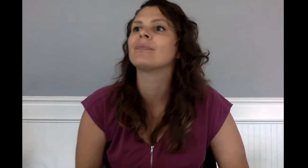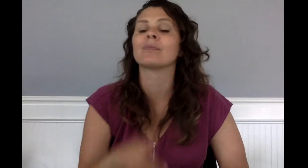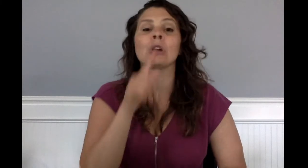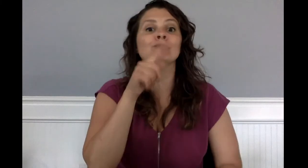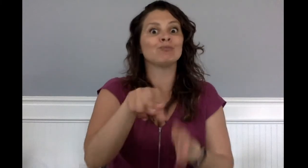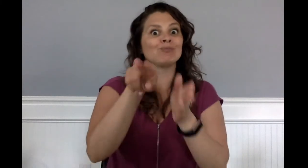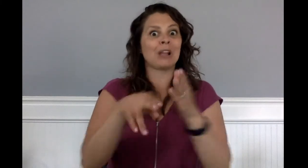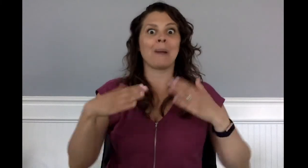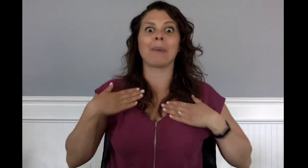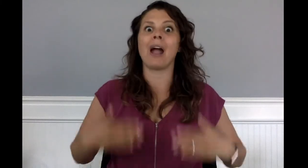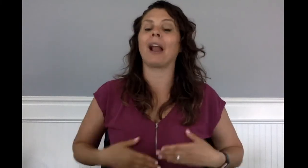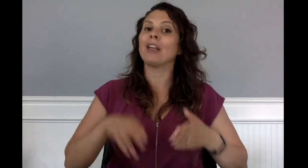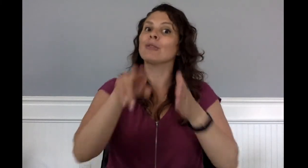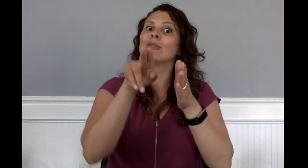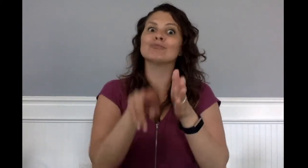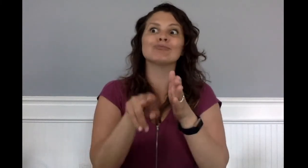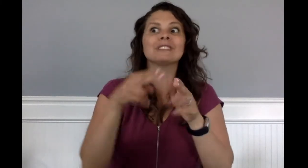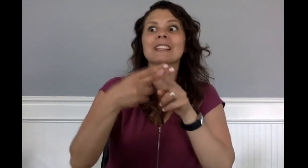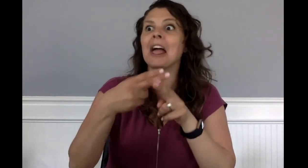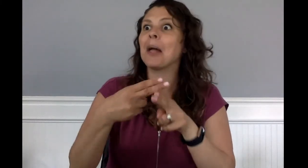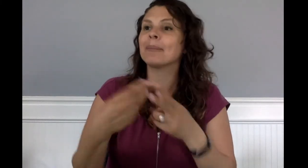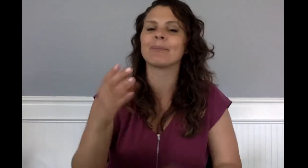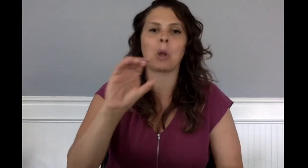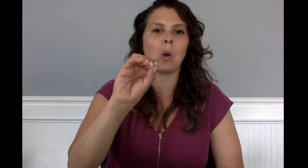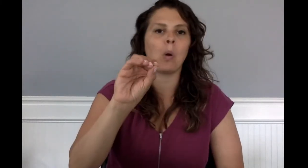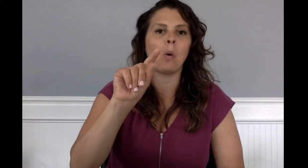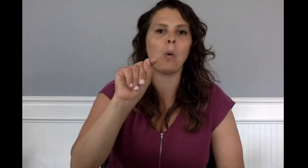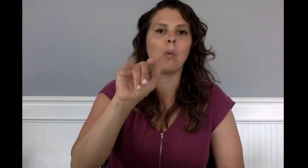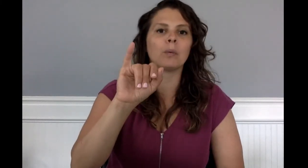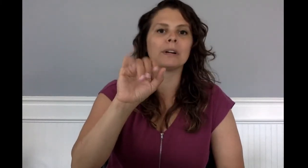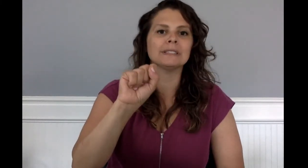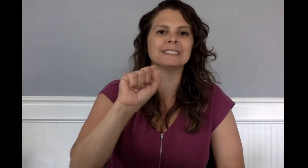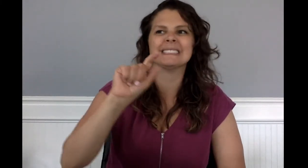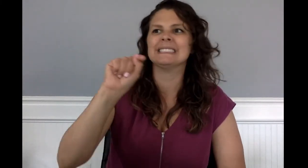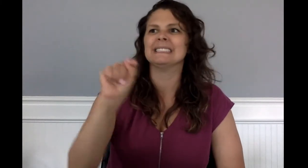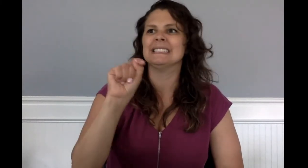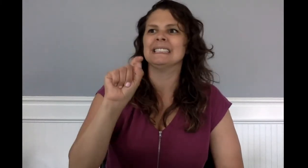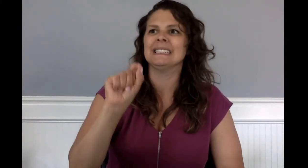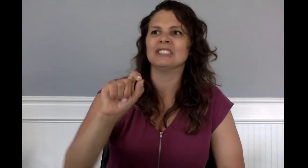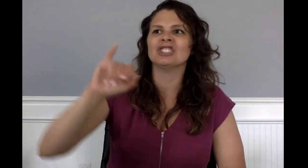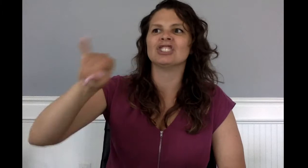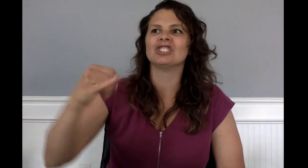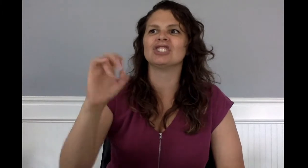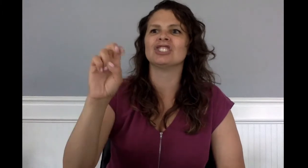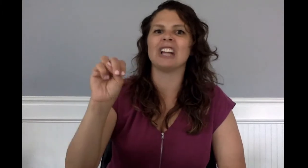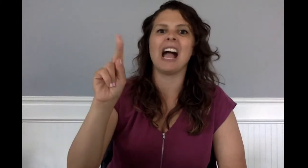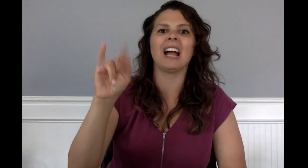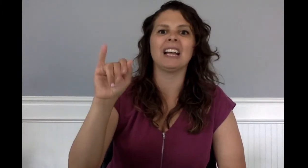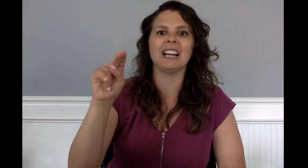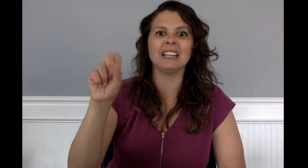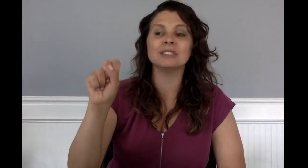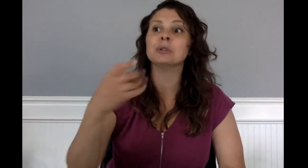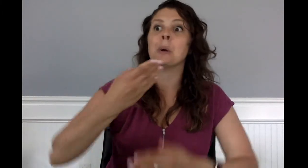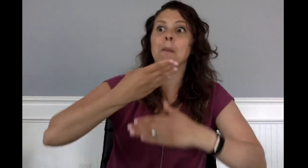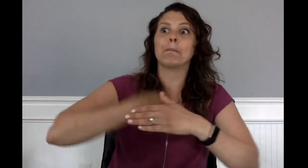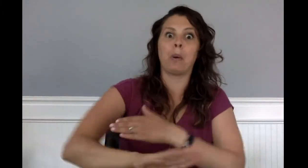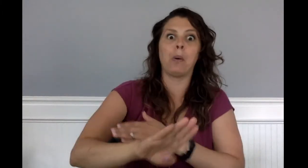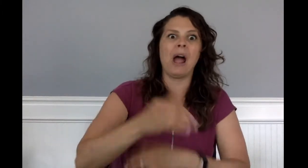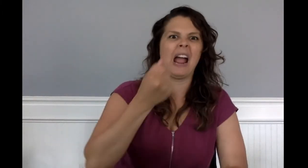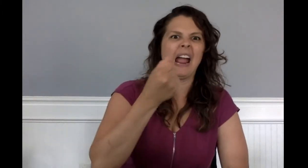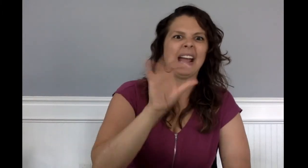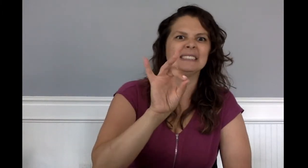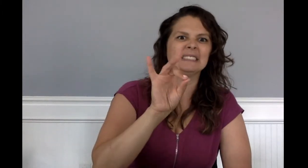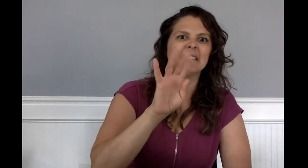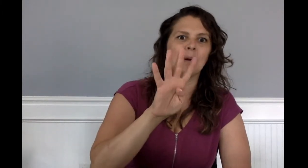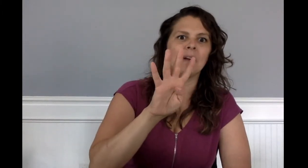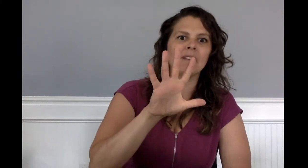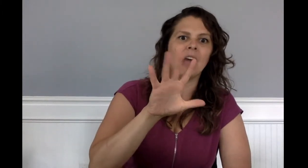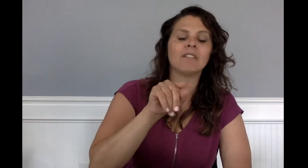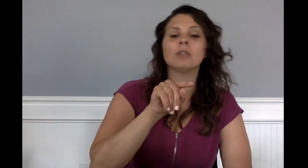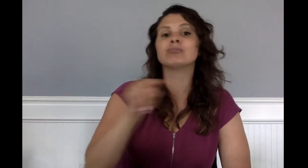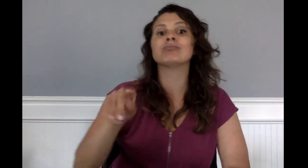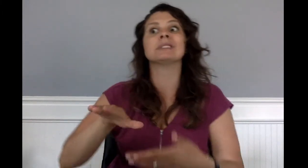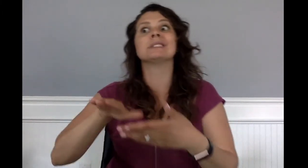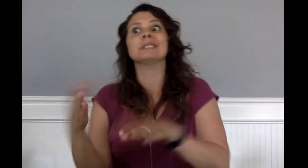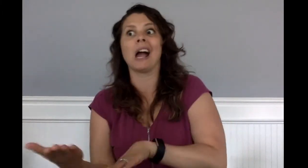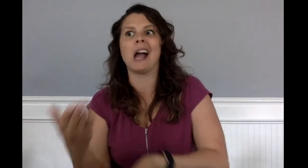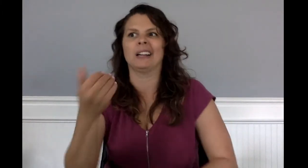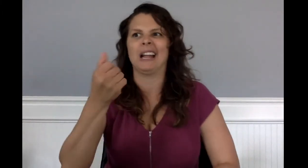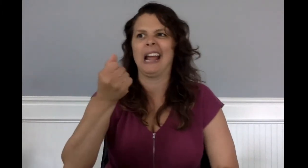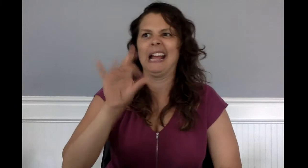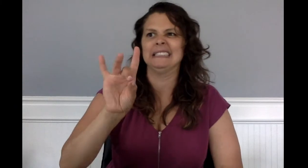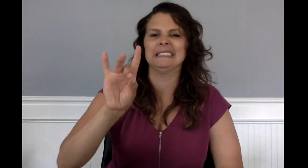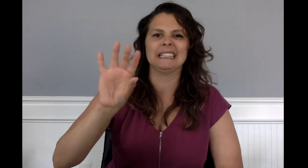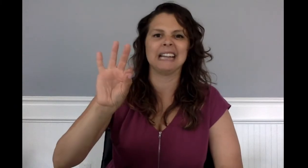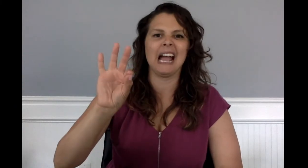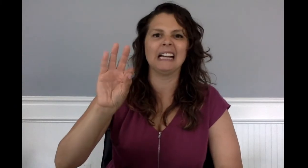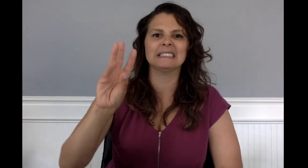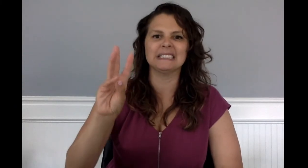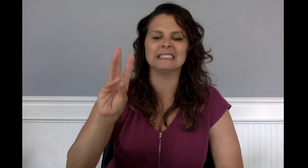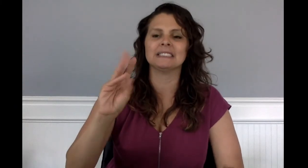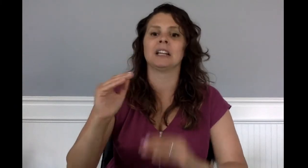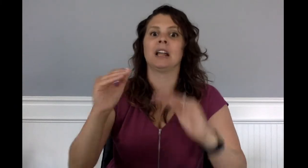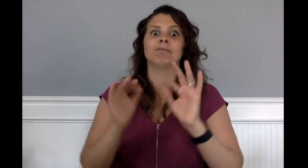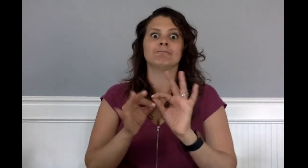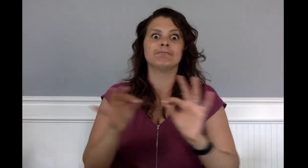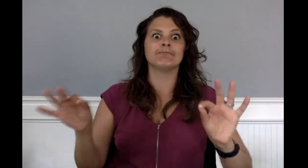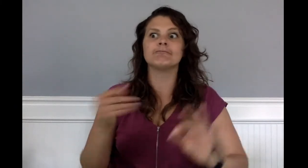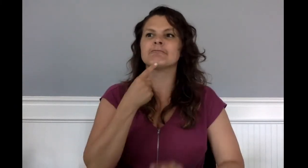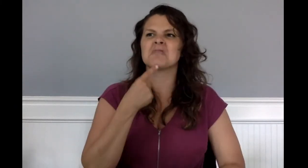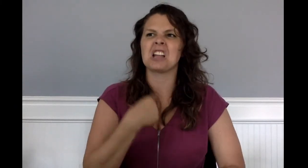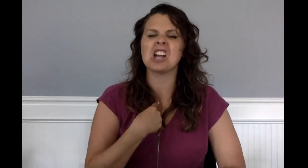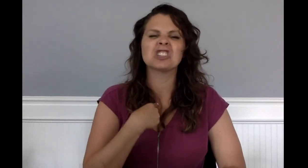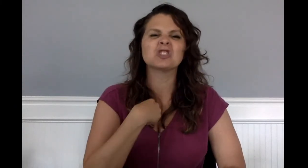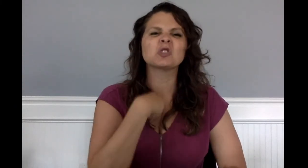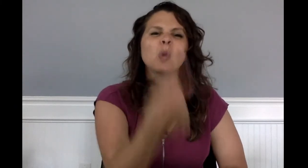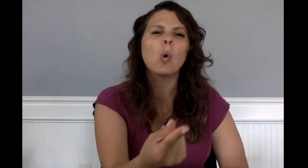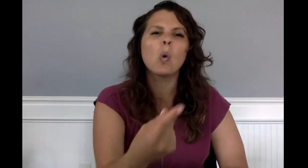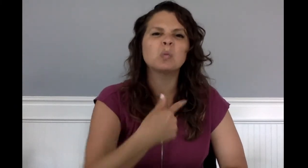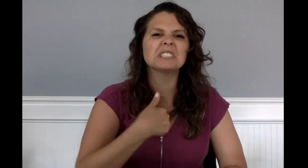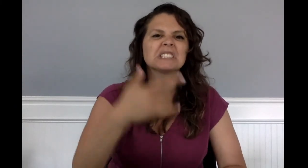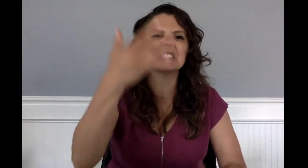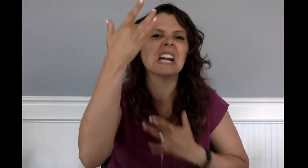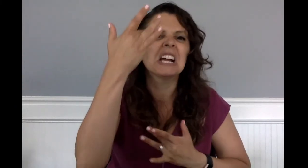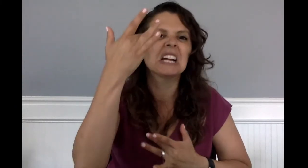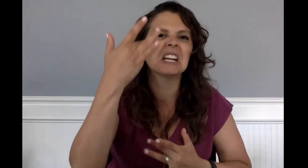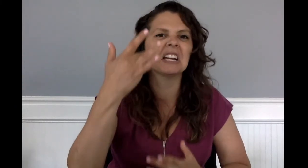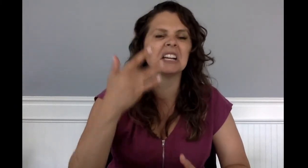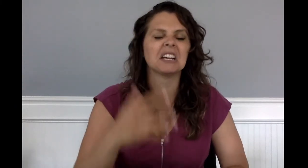"Here lies the body of OTIS T. JENKINS. 1845–1896. I told you i was sick!”